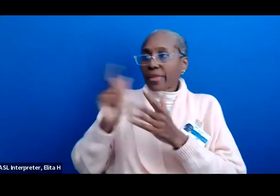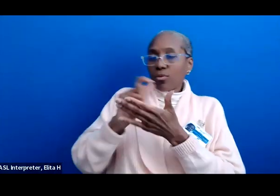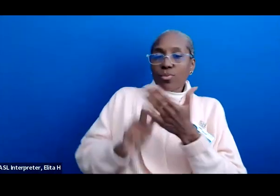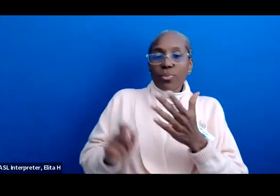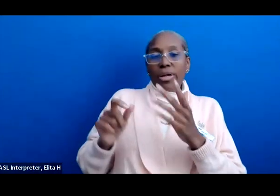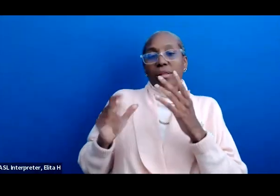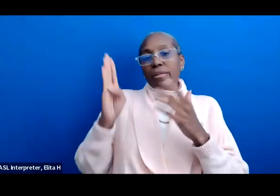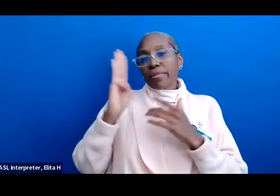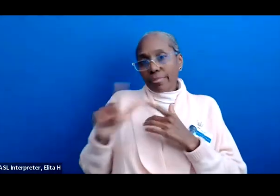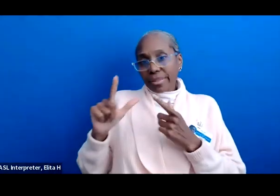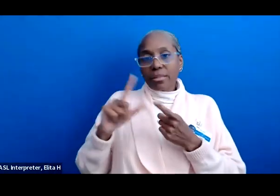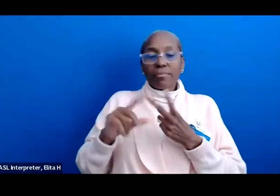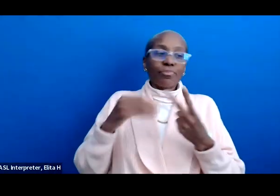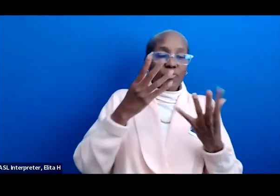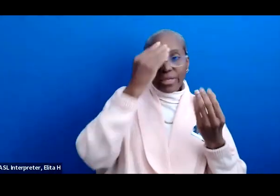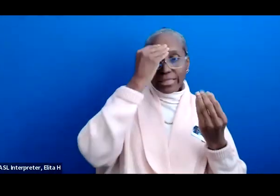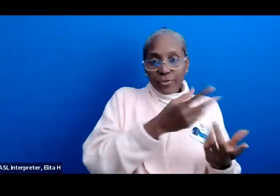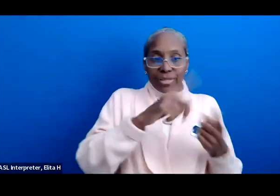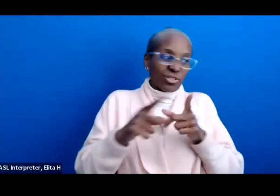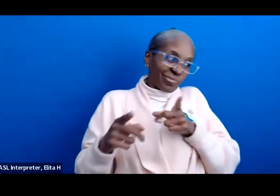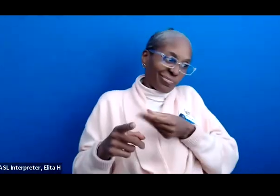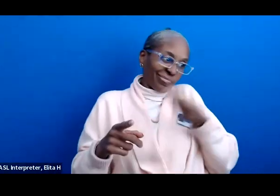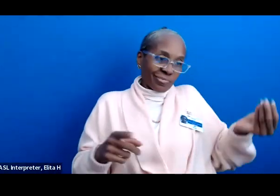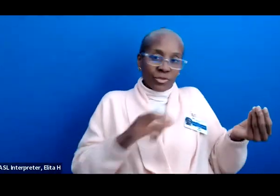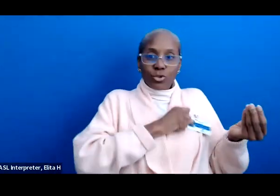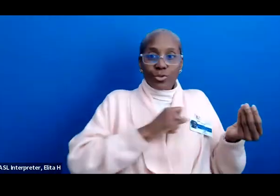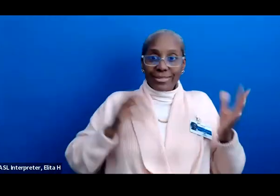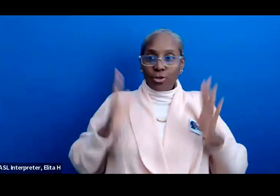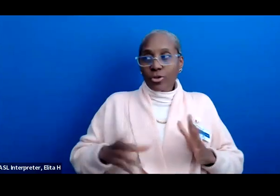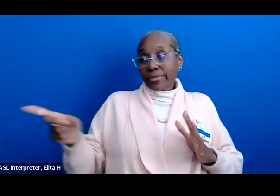and providing the information. They're the ones who are going to say,